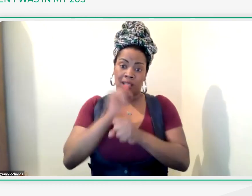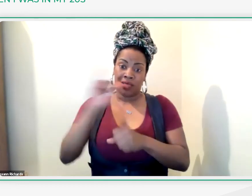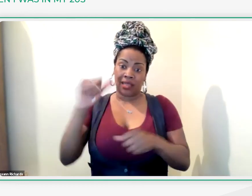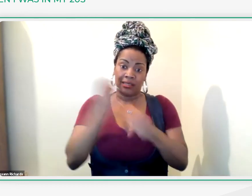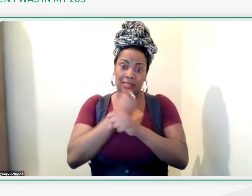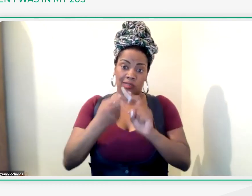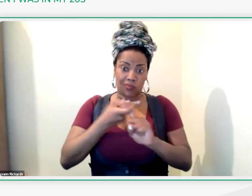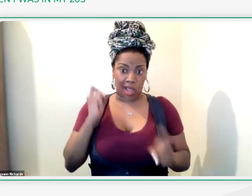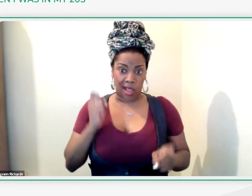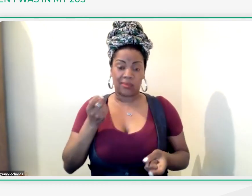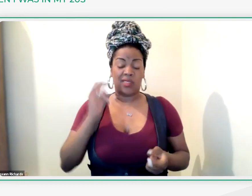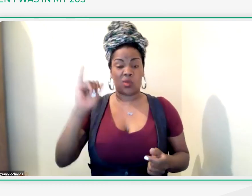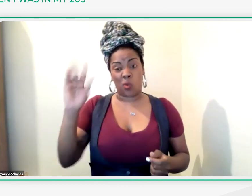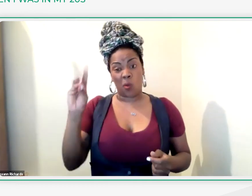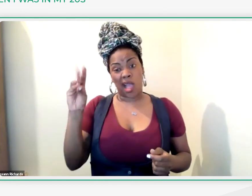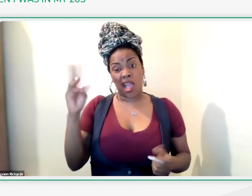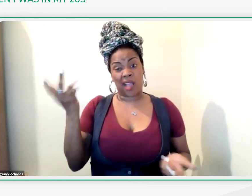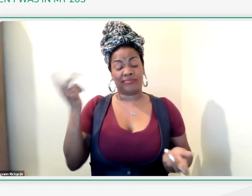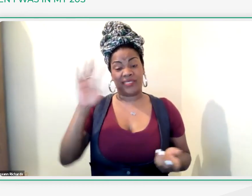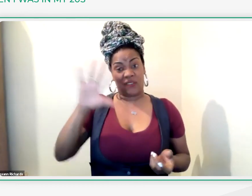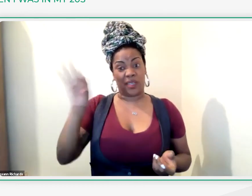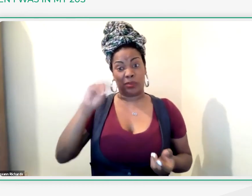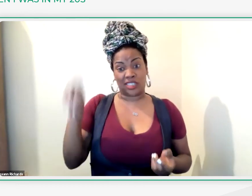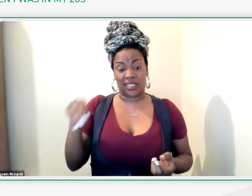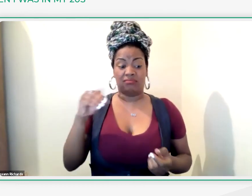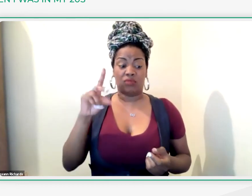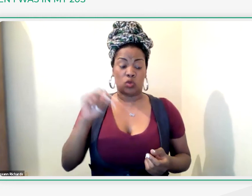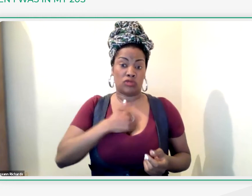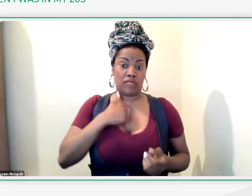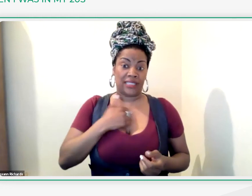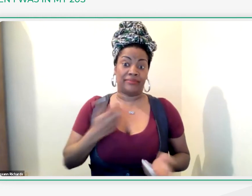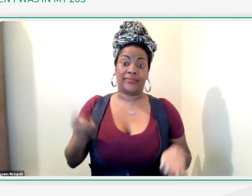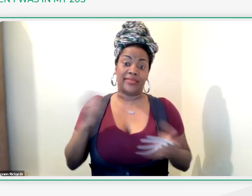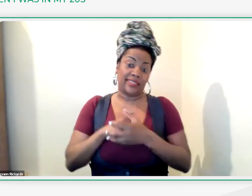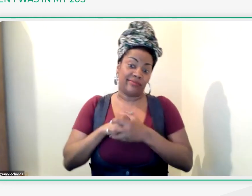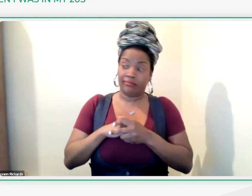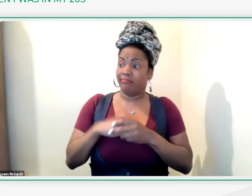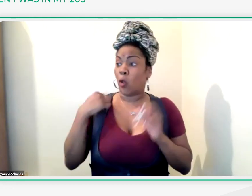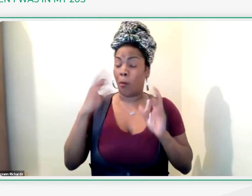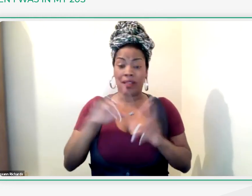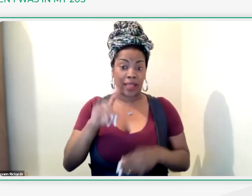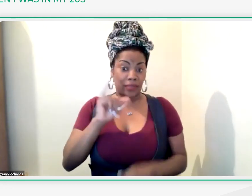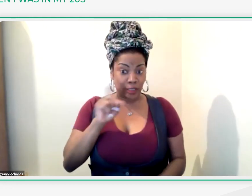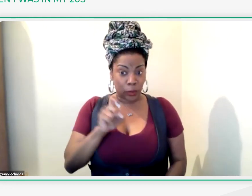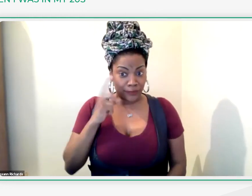There we go. So this is where I got the statistics from, the 55%.